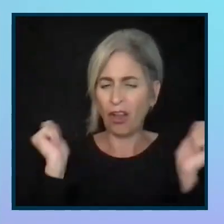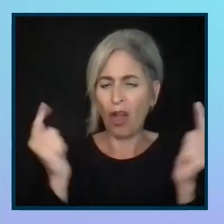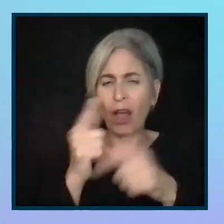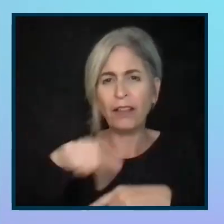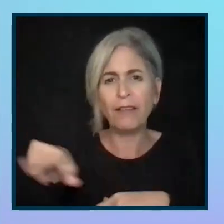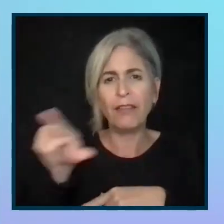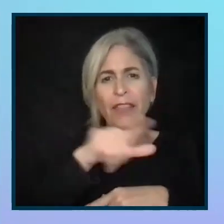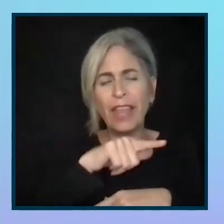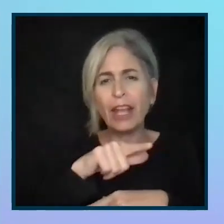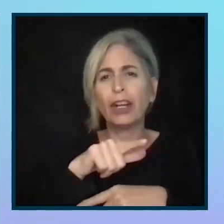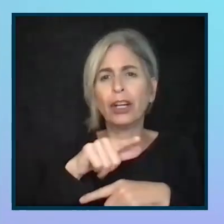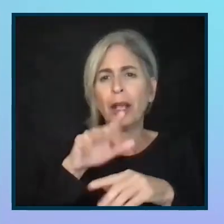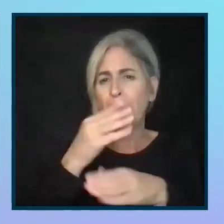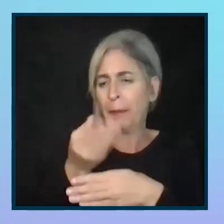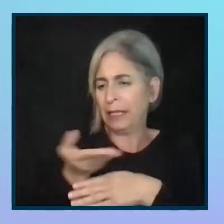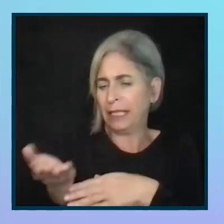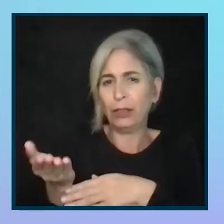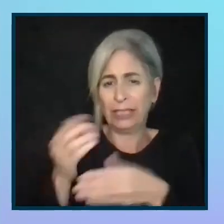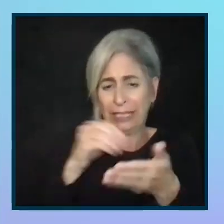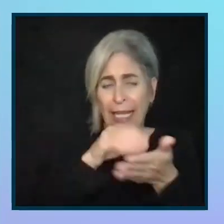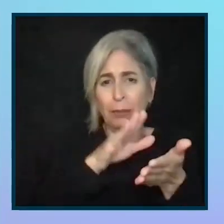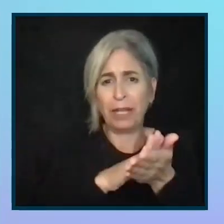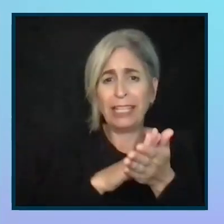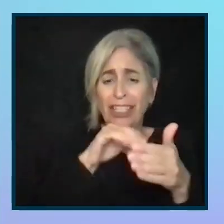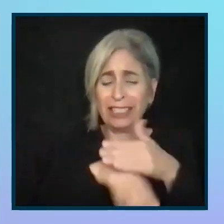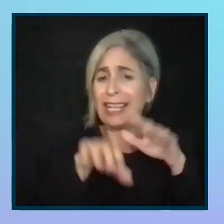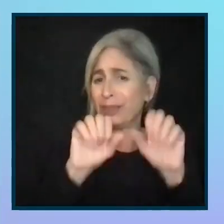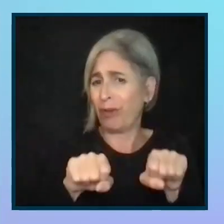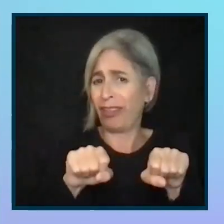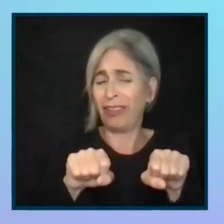Or all of their materials and documentation accessible,